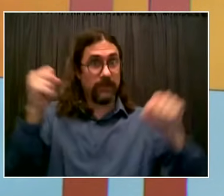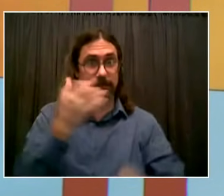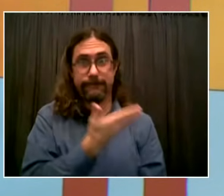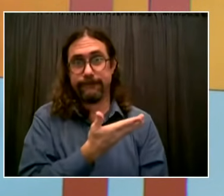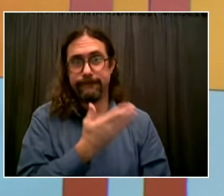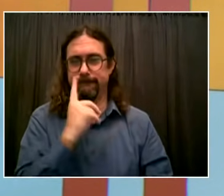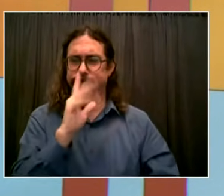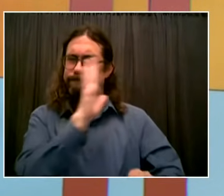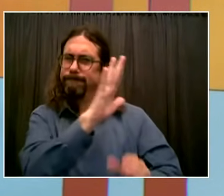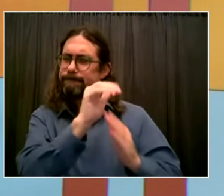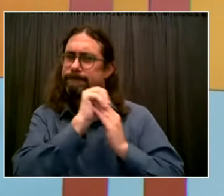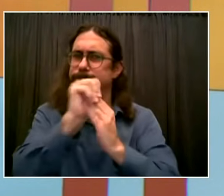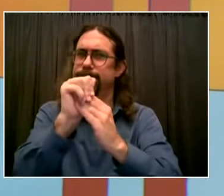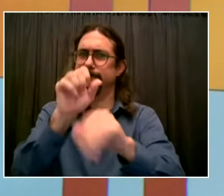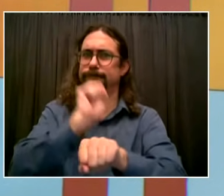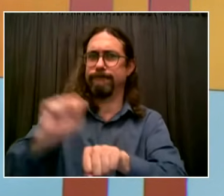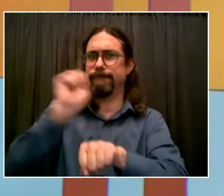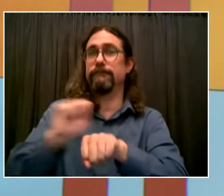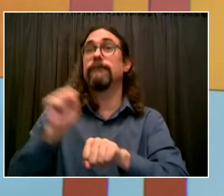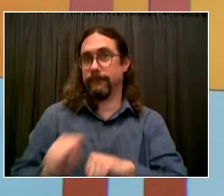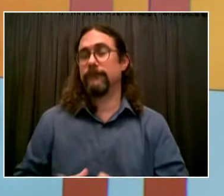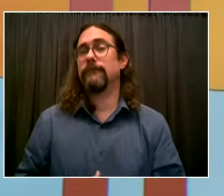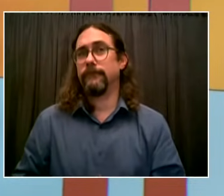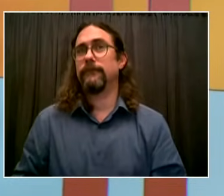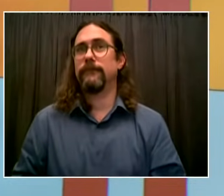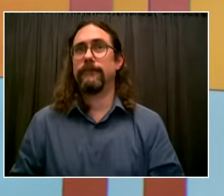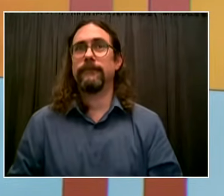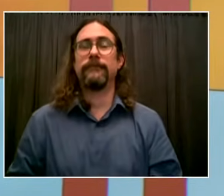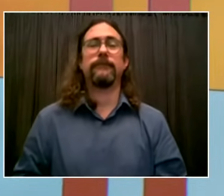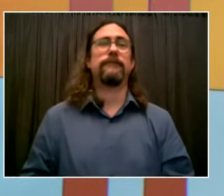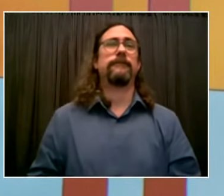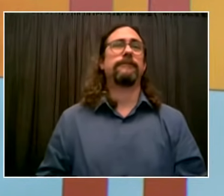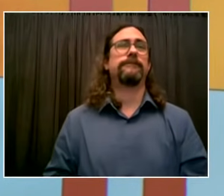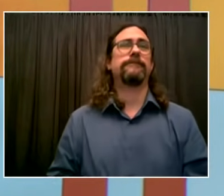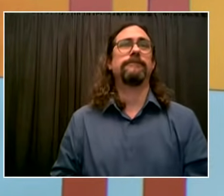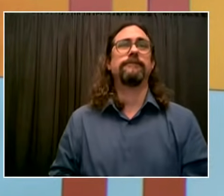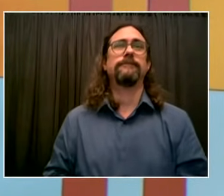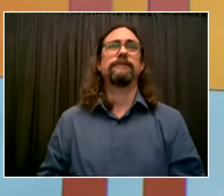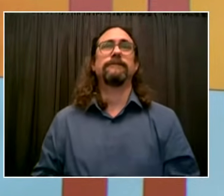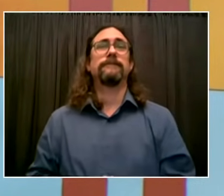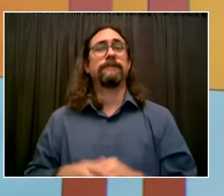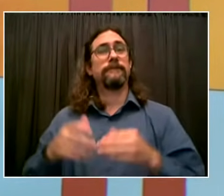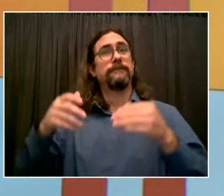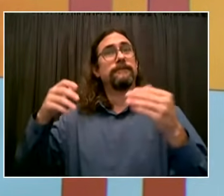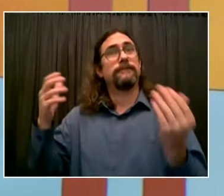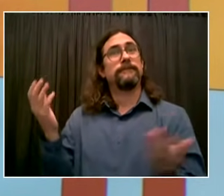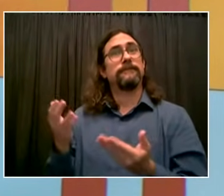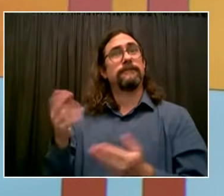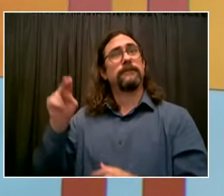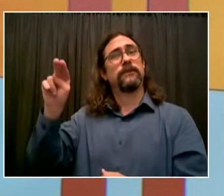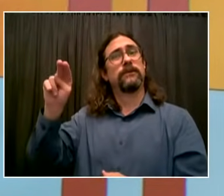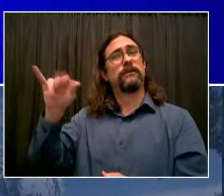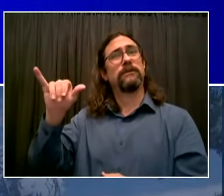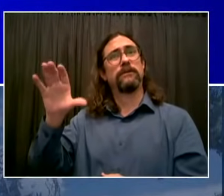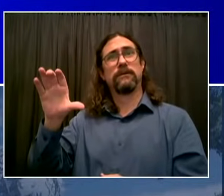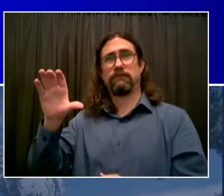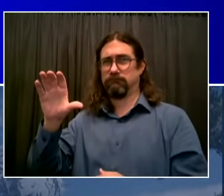LET'S KEEP GONIG. LET'S SHOW WHAT NEW YORK CITY CAN DO. AND ALWAYS IN NEW YORK CITY IF YOU WANT TO GET SOMETHING DONE